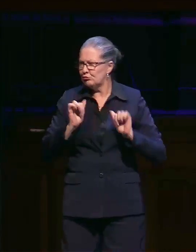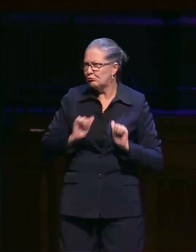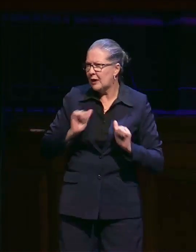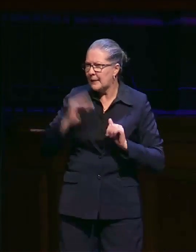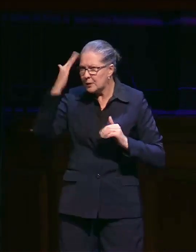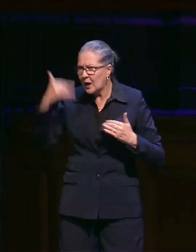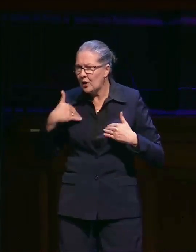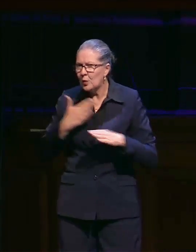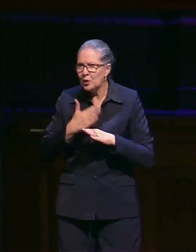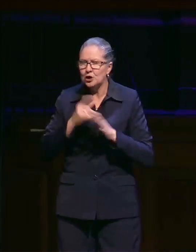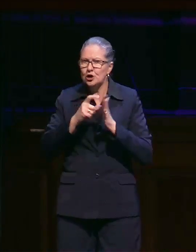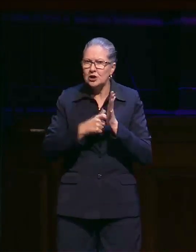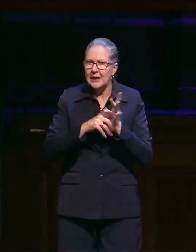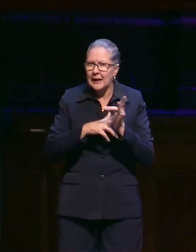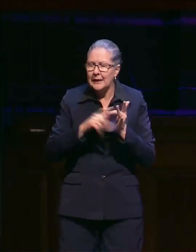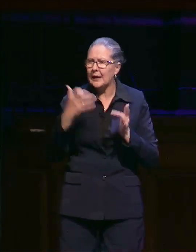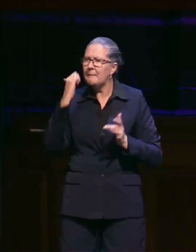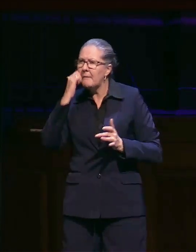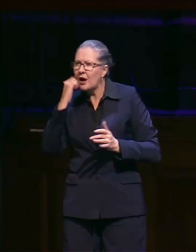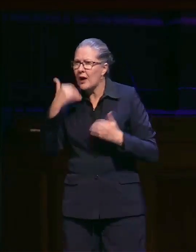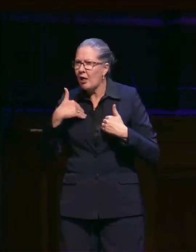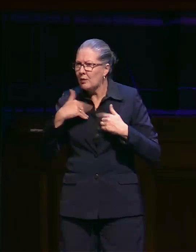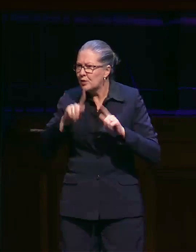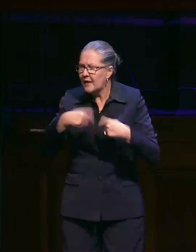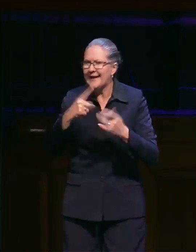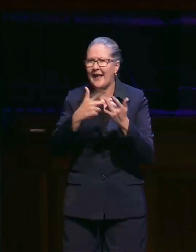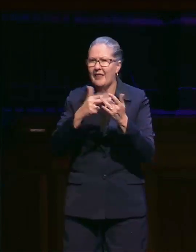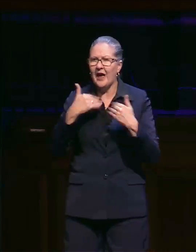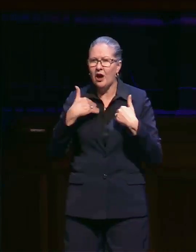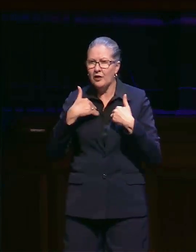Māori health providers and other health services so that when people reach out